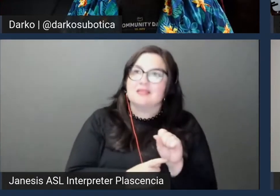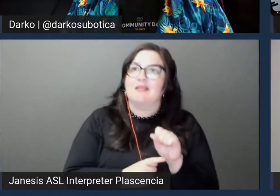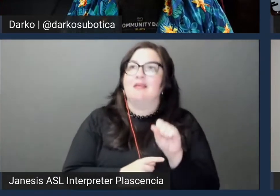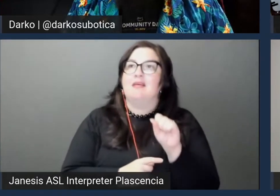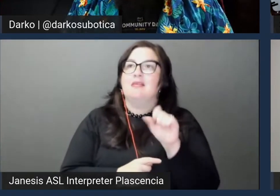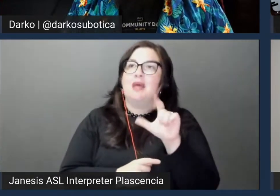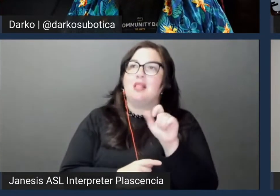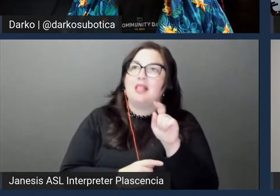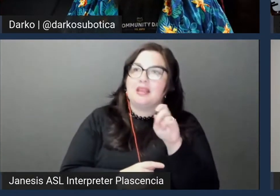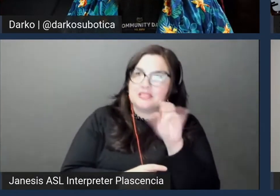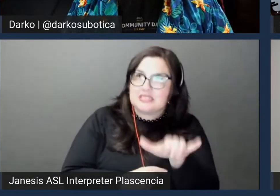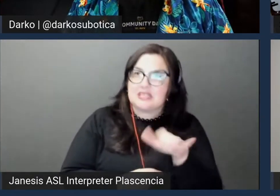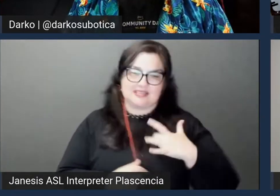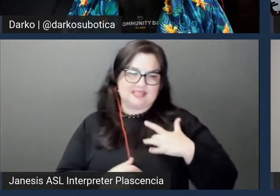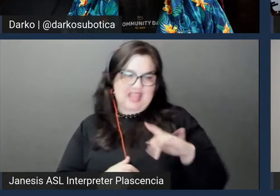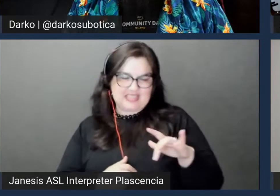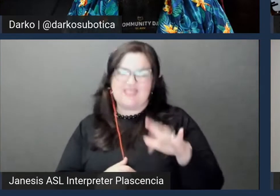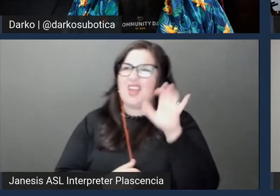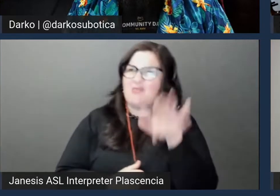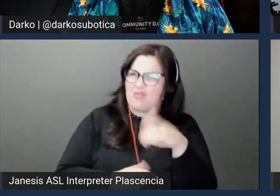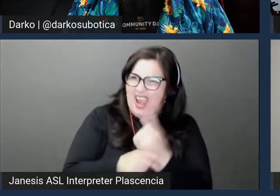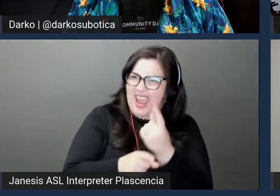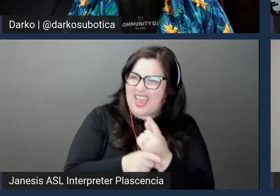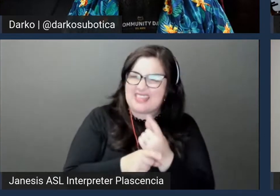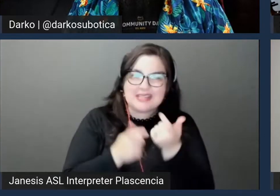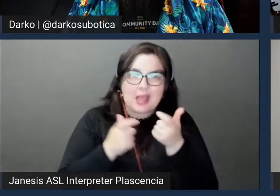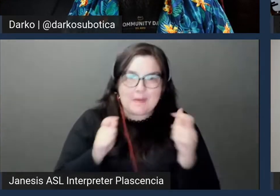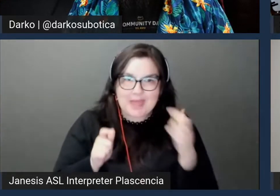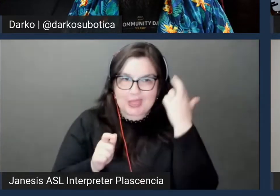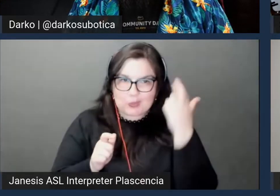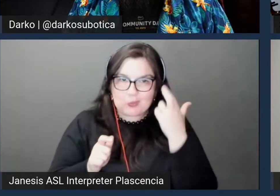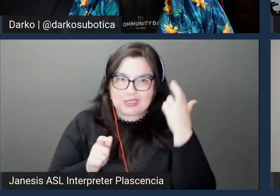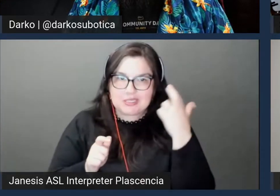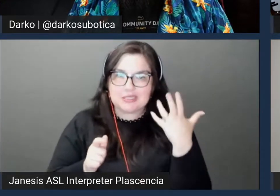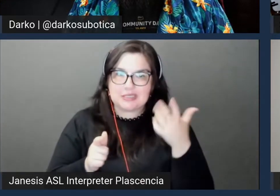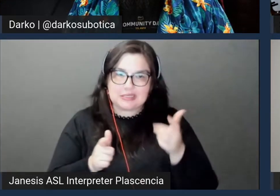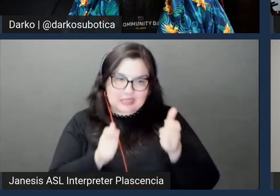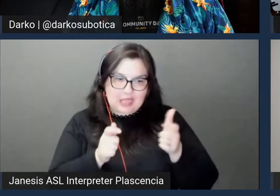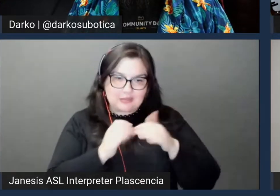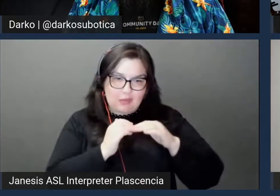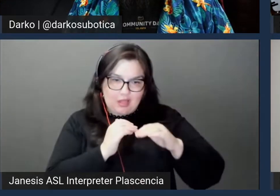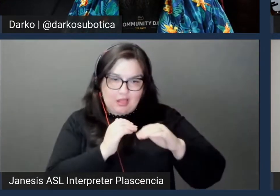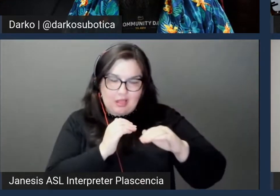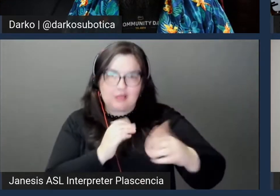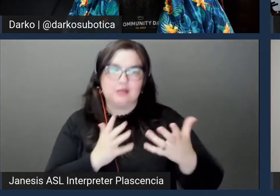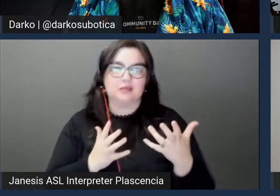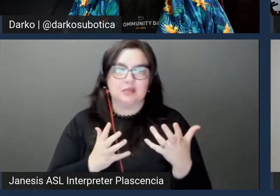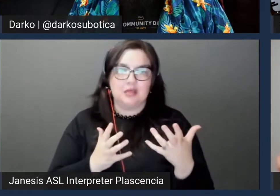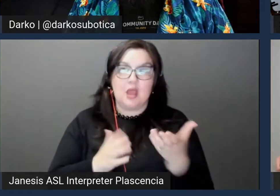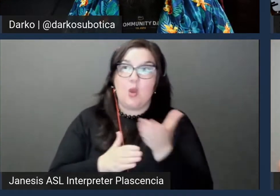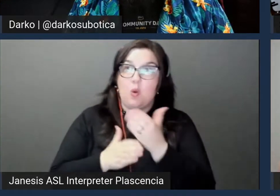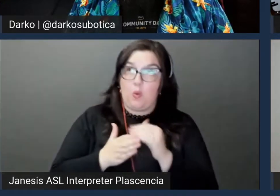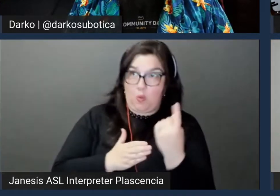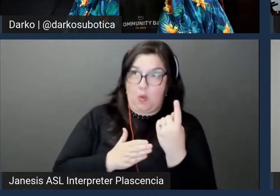That's right, latency is a big reason. One of our manufacturing customers is using computer vision to monitor the conveyor belt and see